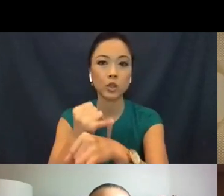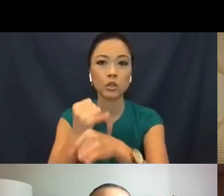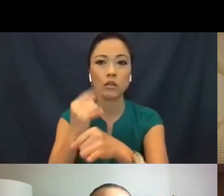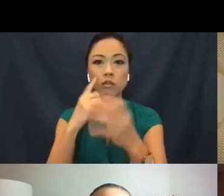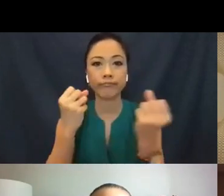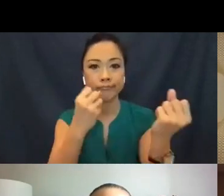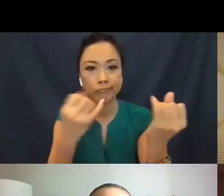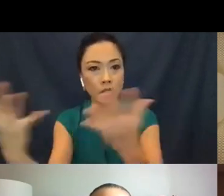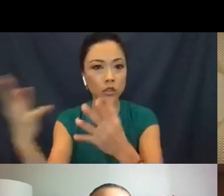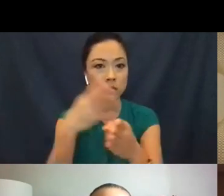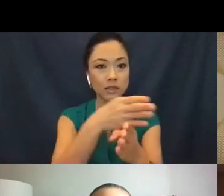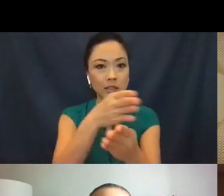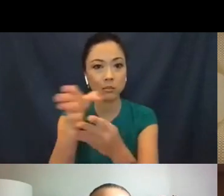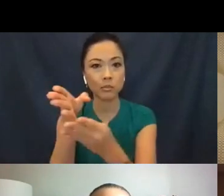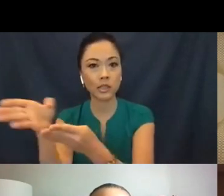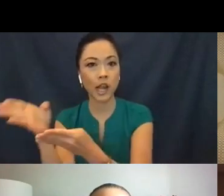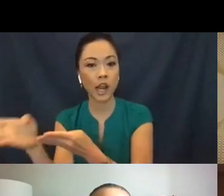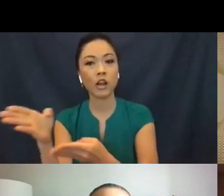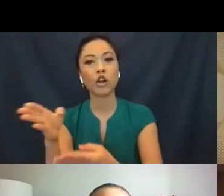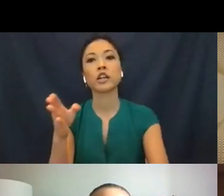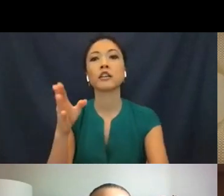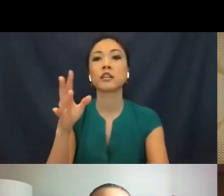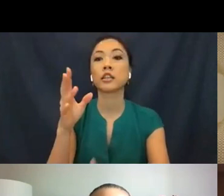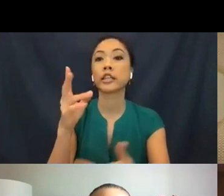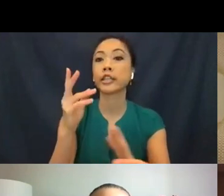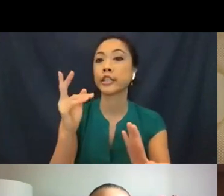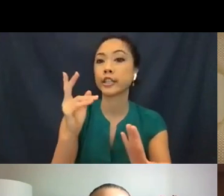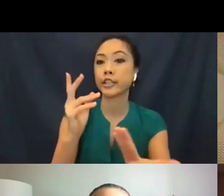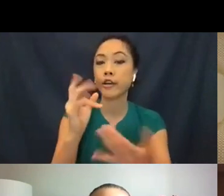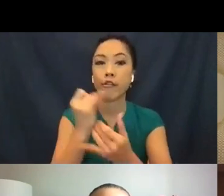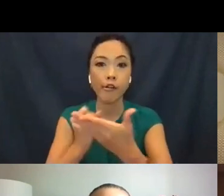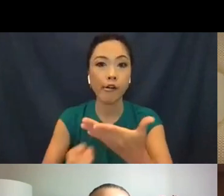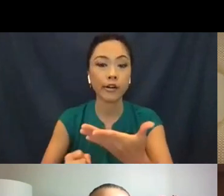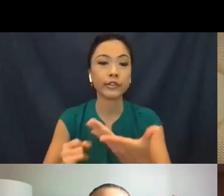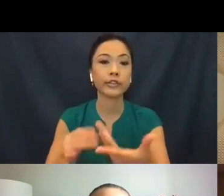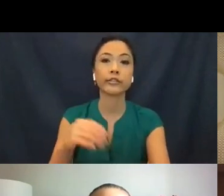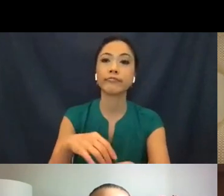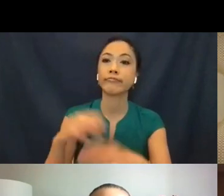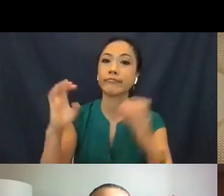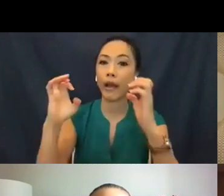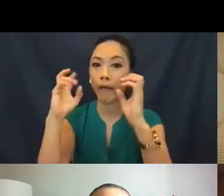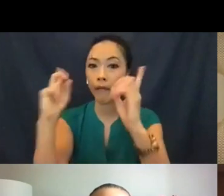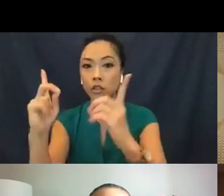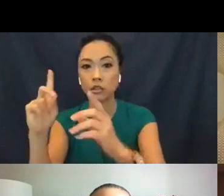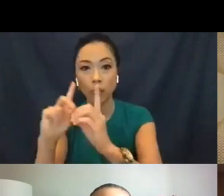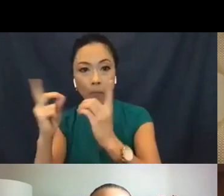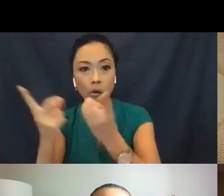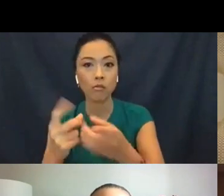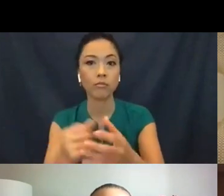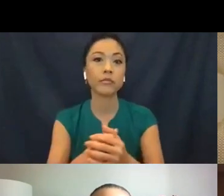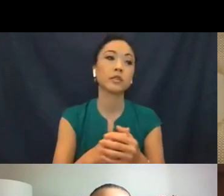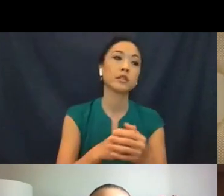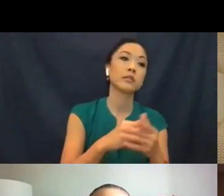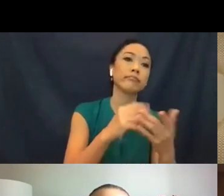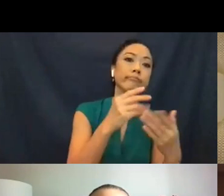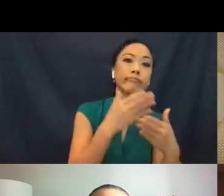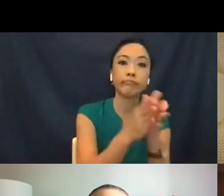with exhibitions, robust education departments, public programs. Before that, I was the artistic